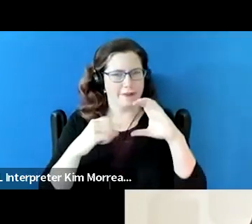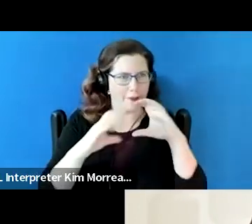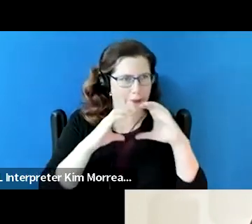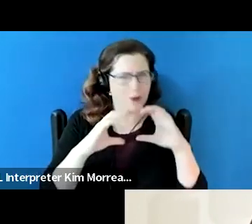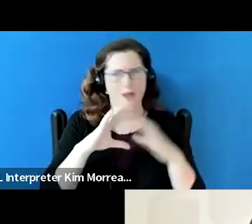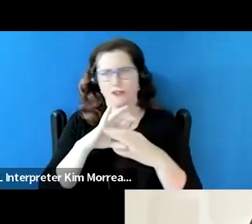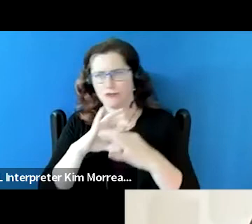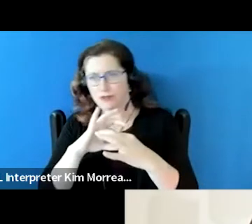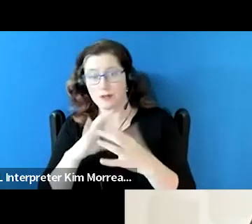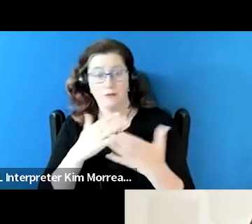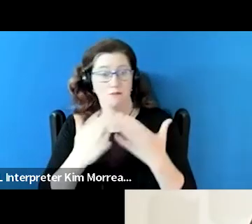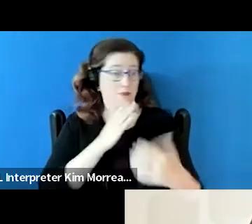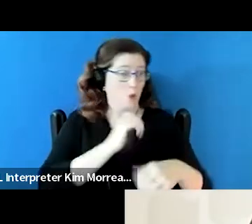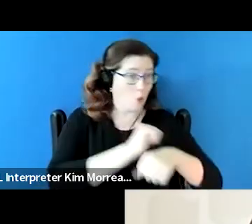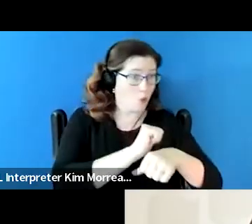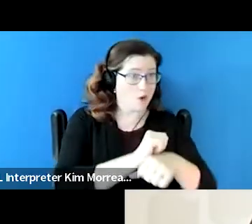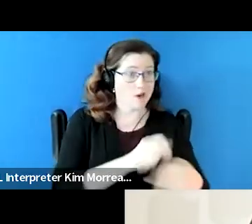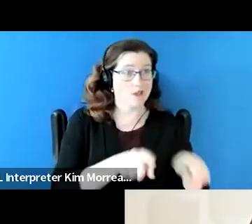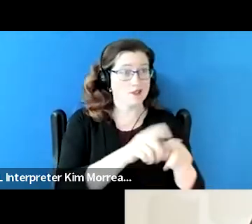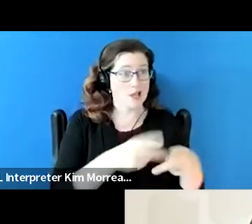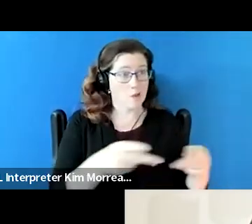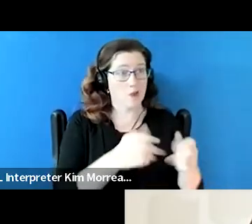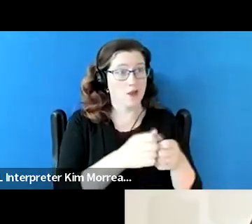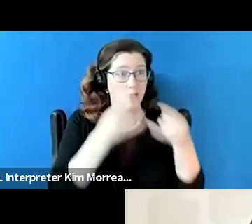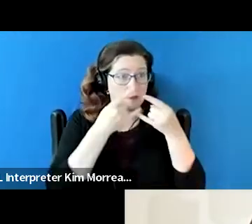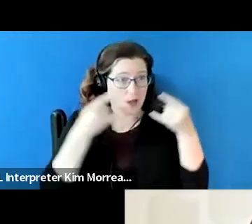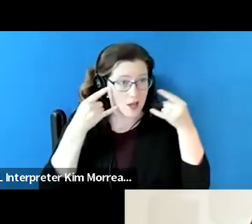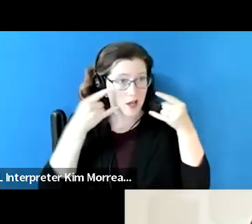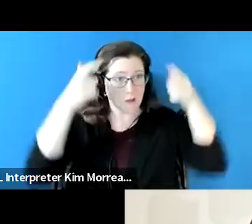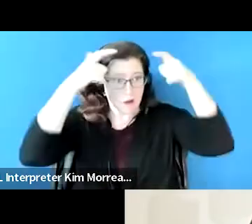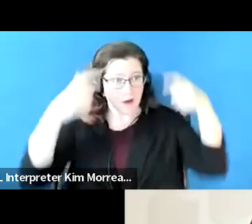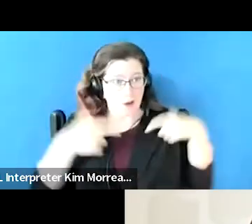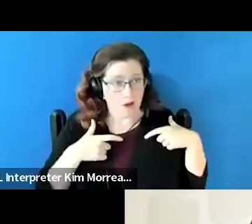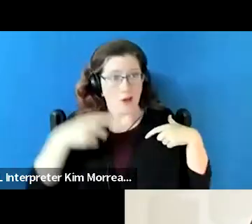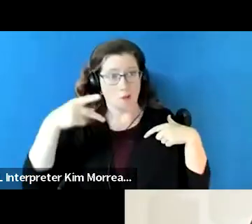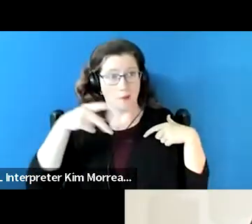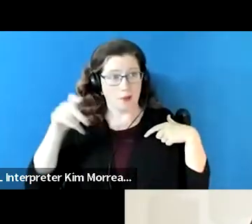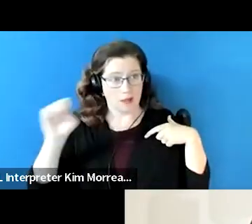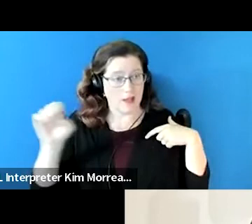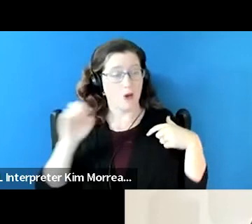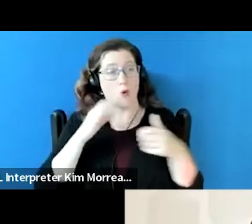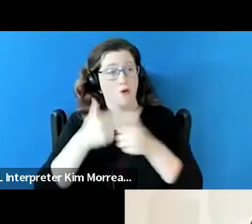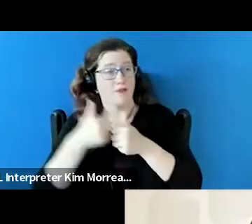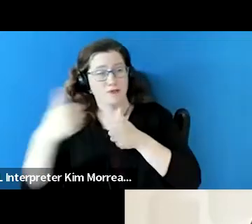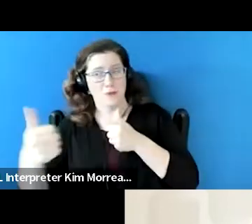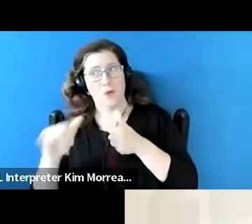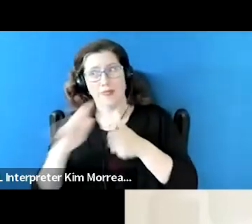whether we're working in the same place with masks and PPE or whether we're working remotely? That's challenging.